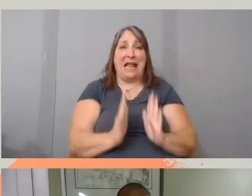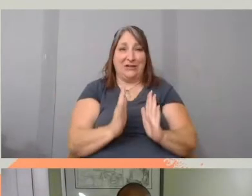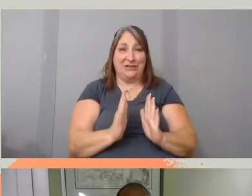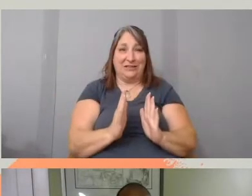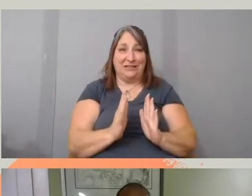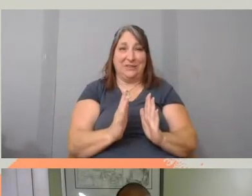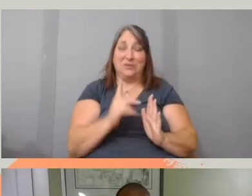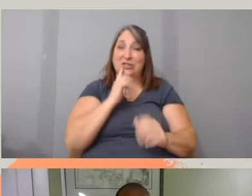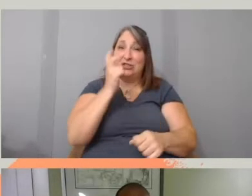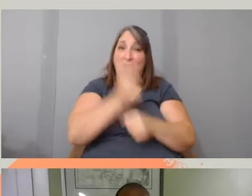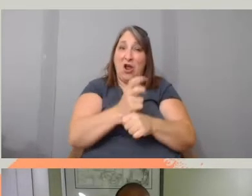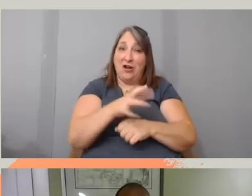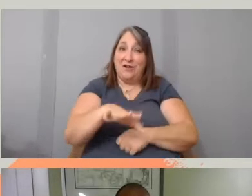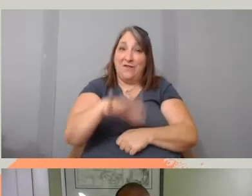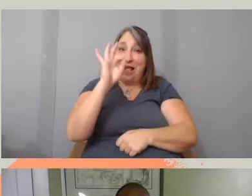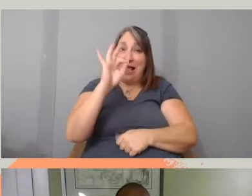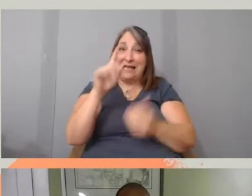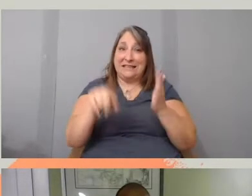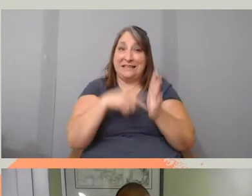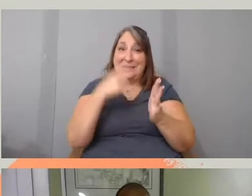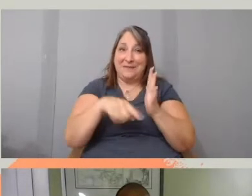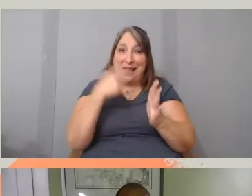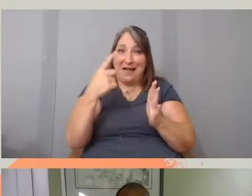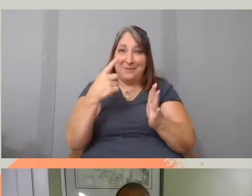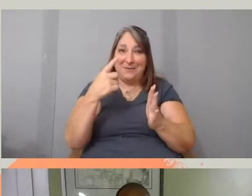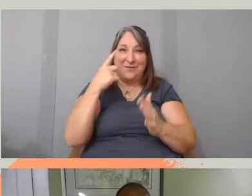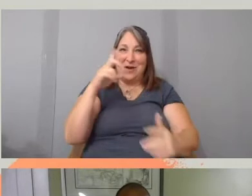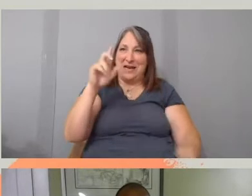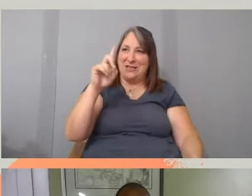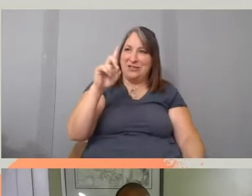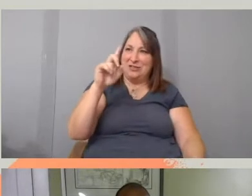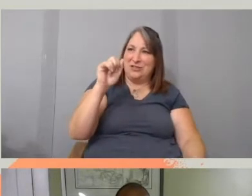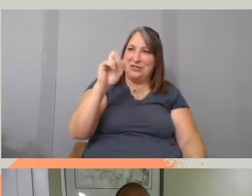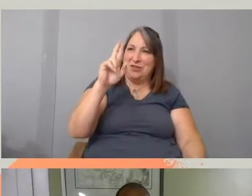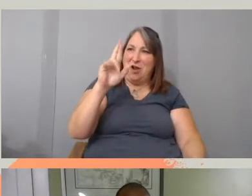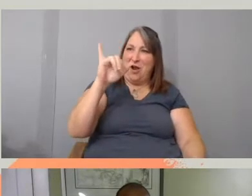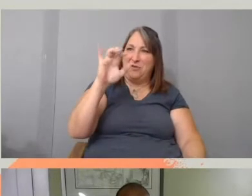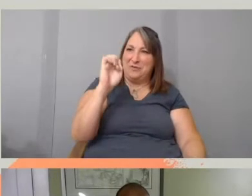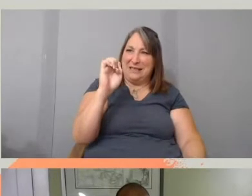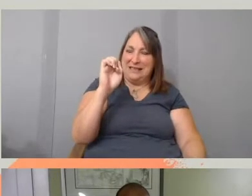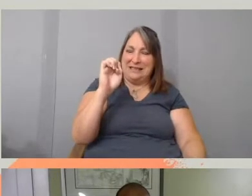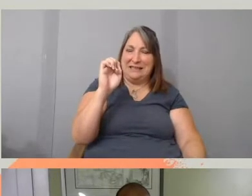Sometimes you look for a Dari translator and it's incredibly hard to find because